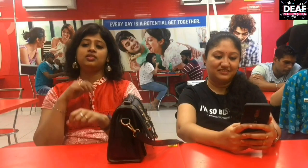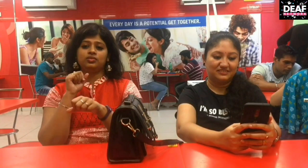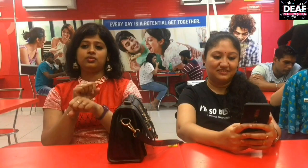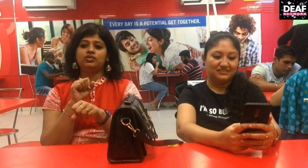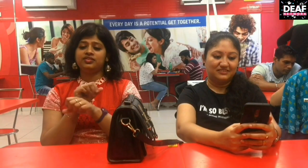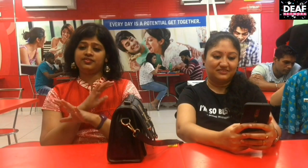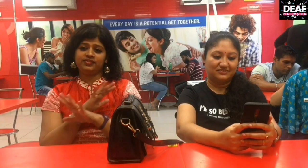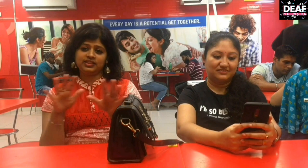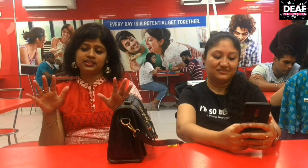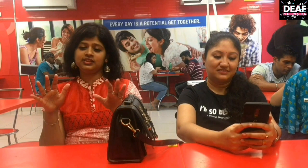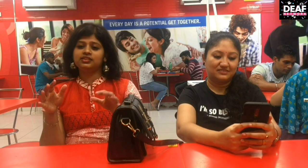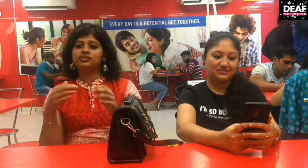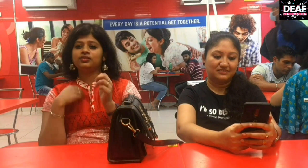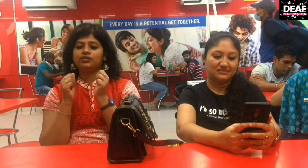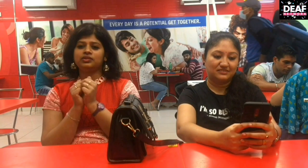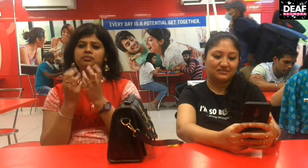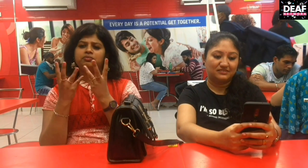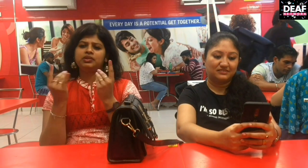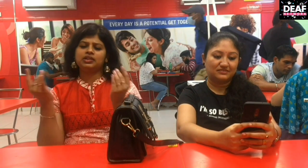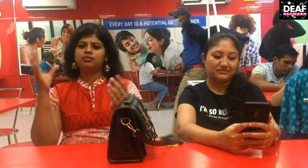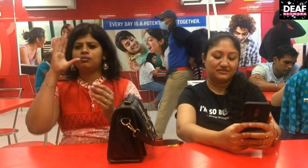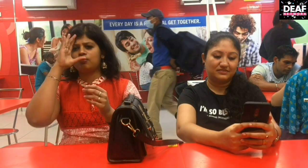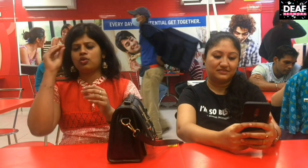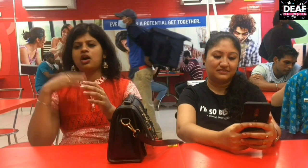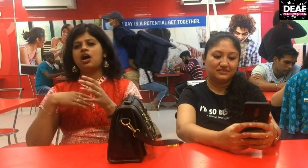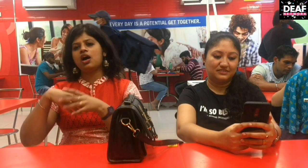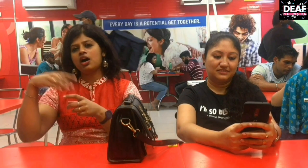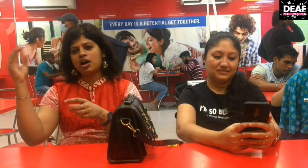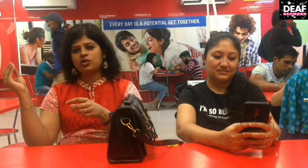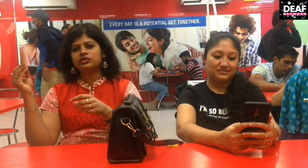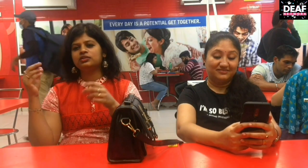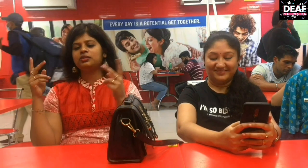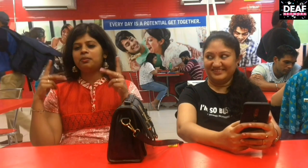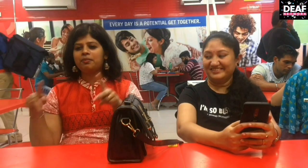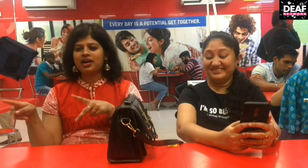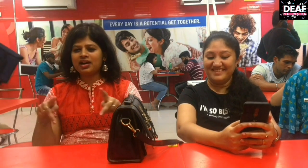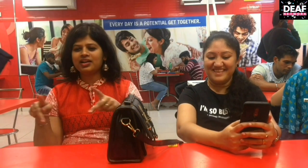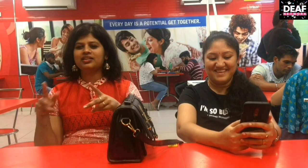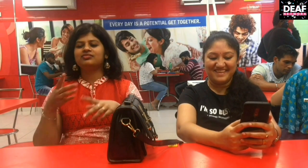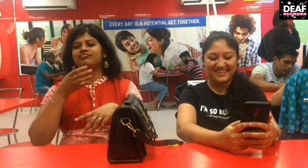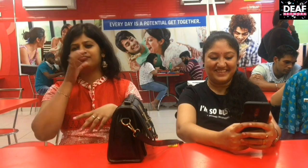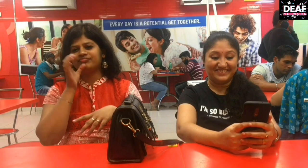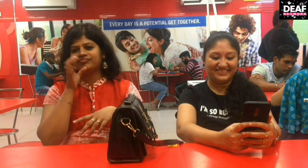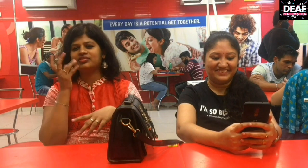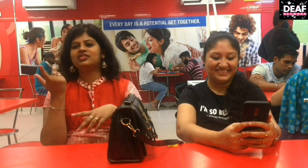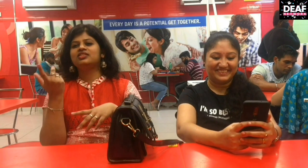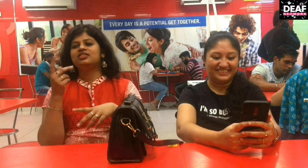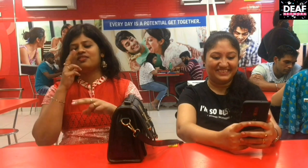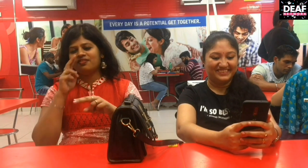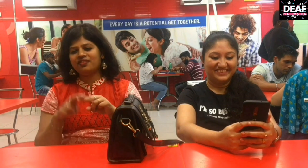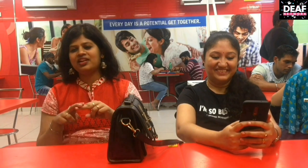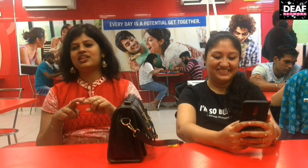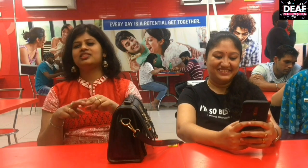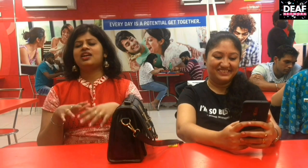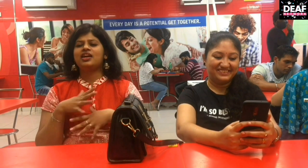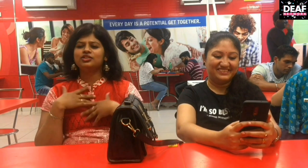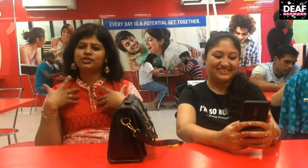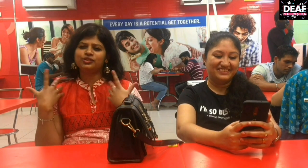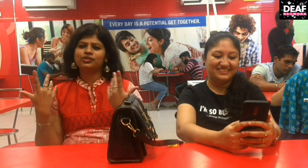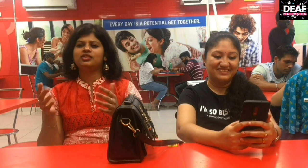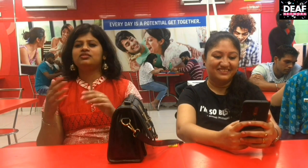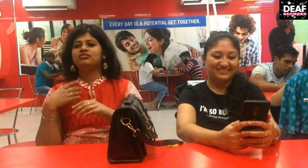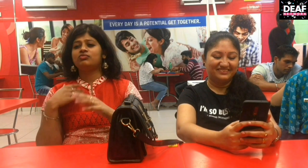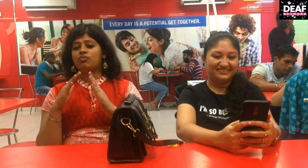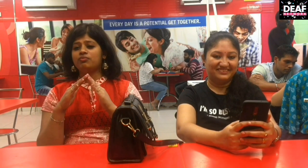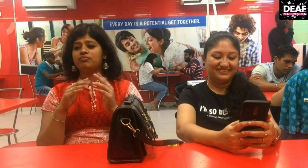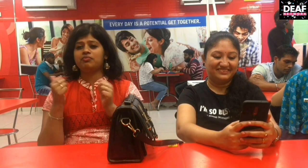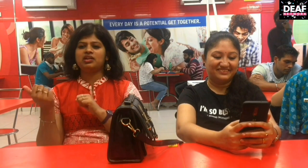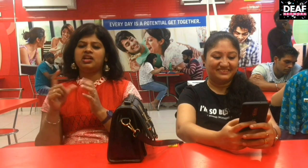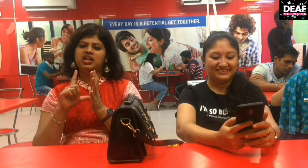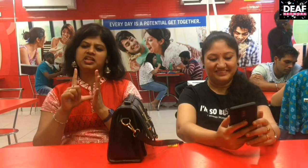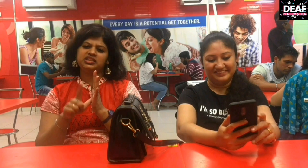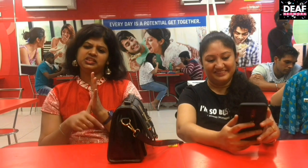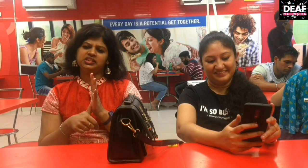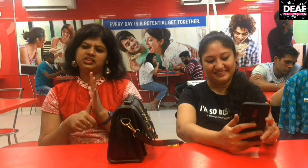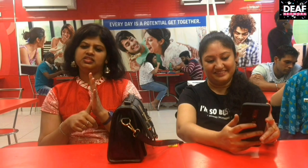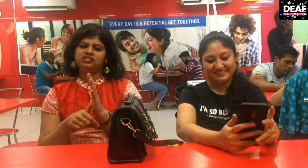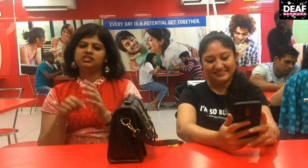After work, I can go out with many boys, party, drinks, fun and enjoyment, come home late. You Okay?